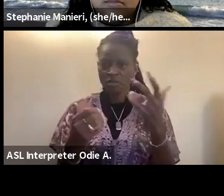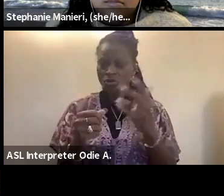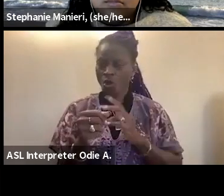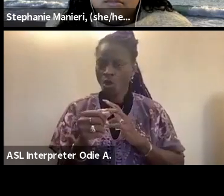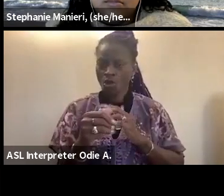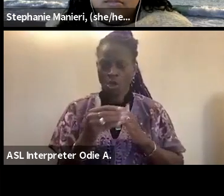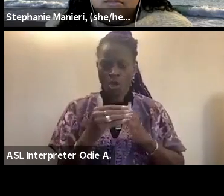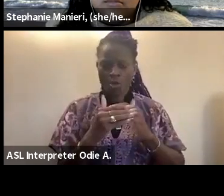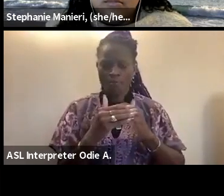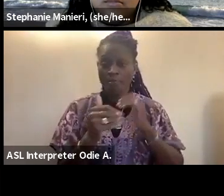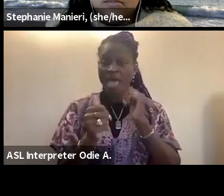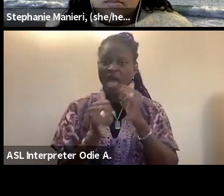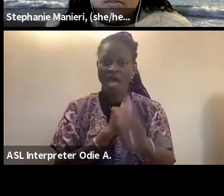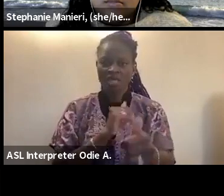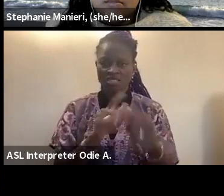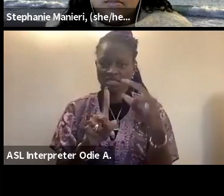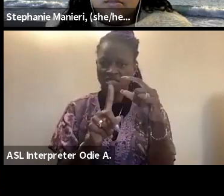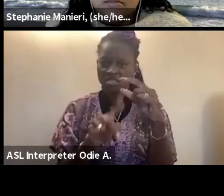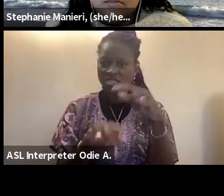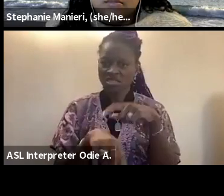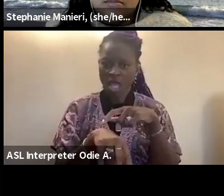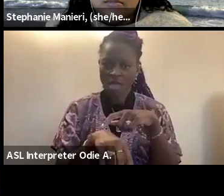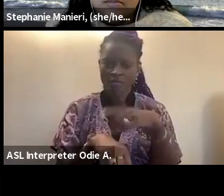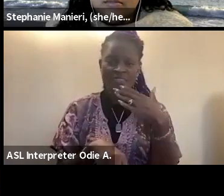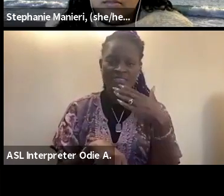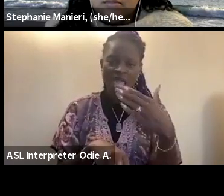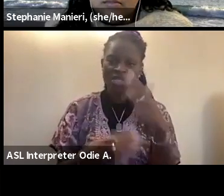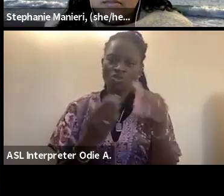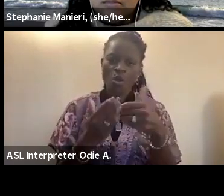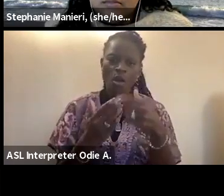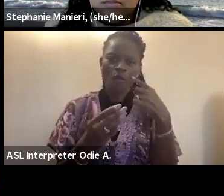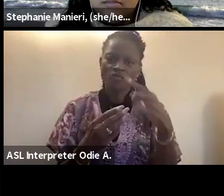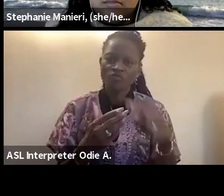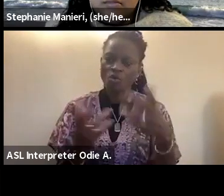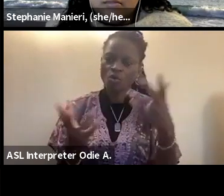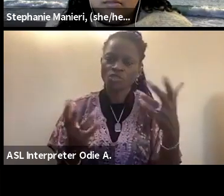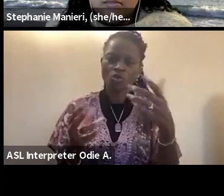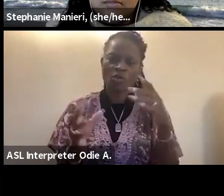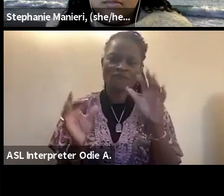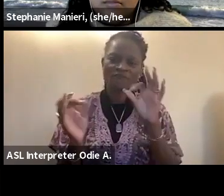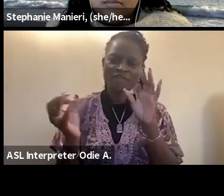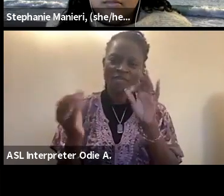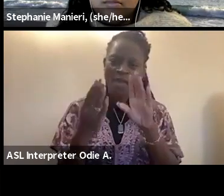Thank you all for taking part. We are going to end it here, but we invite